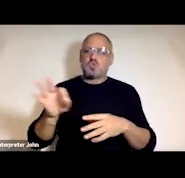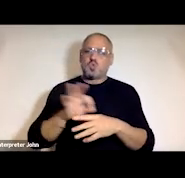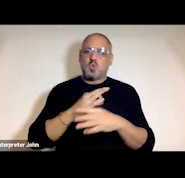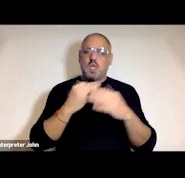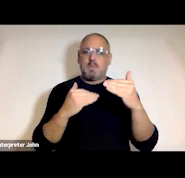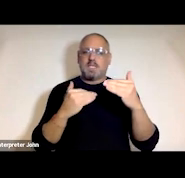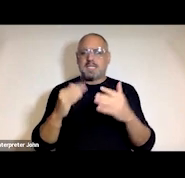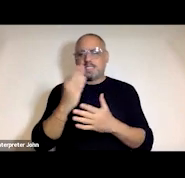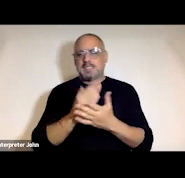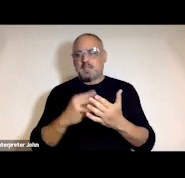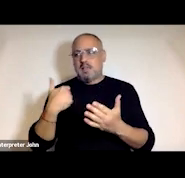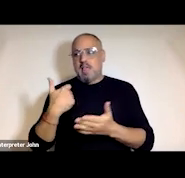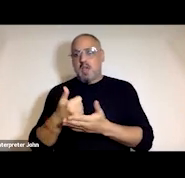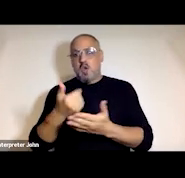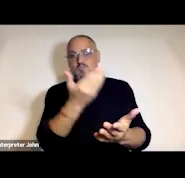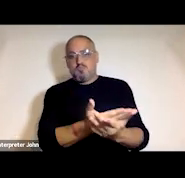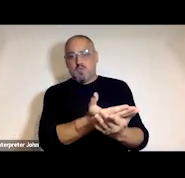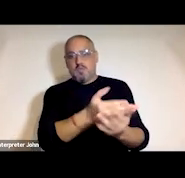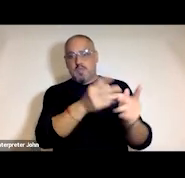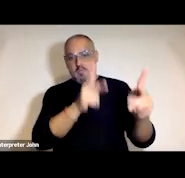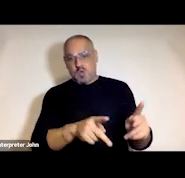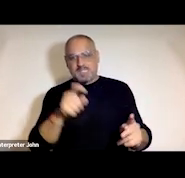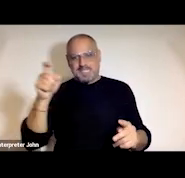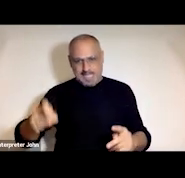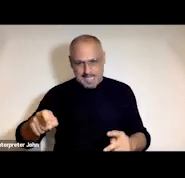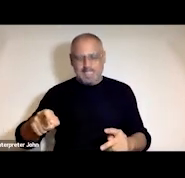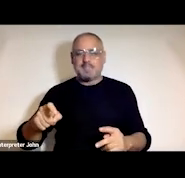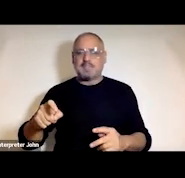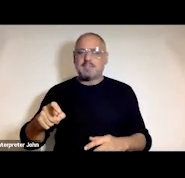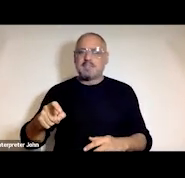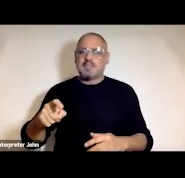to help prove that the person meets the requirements